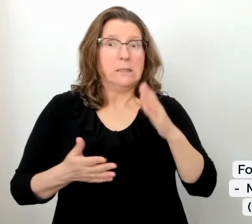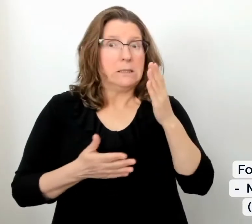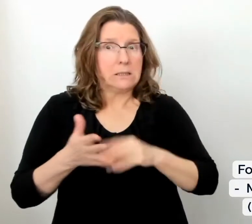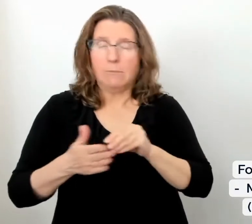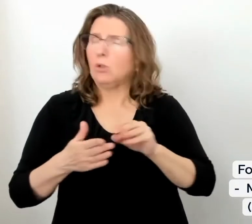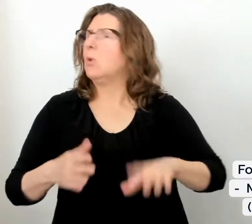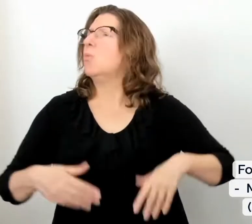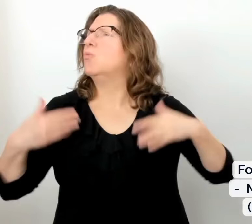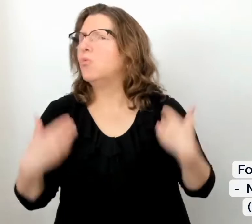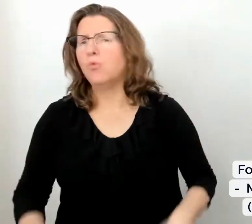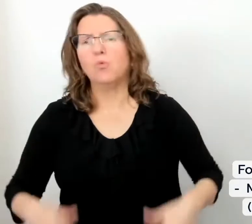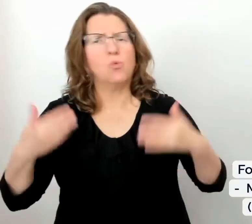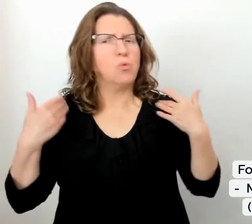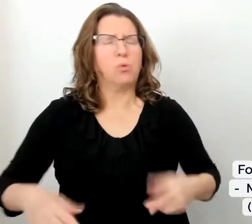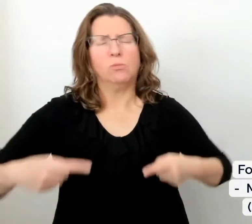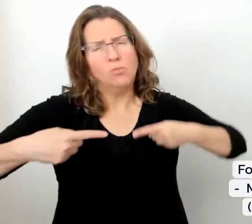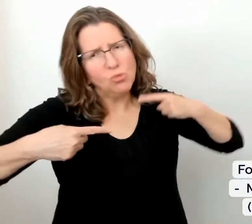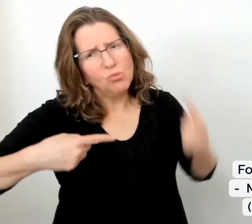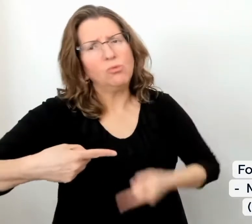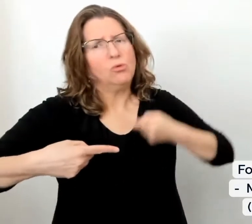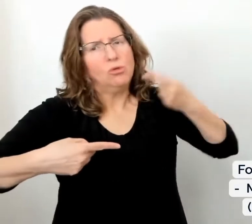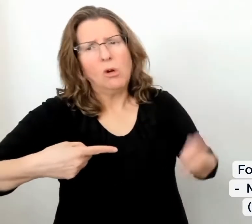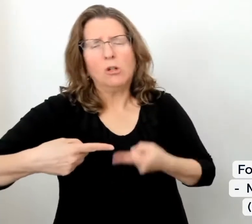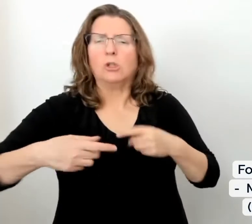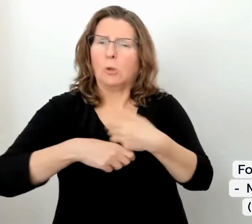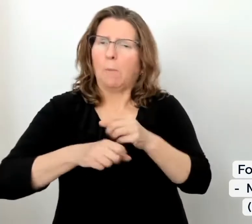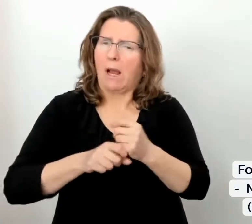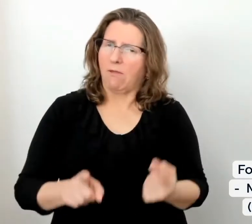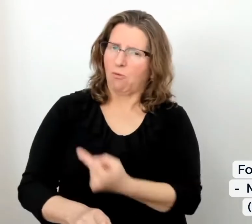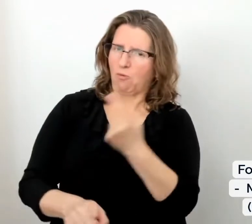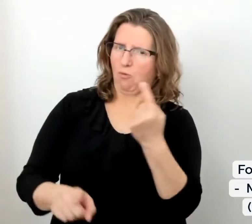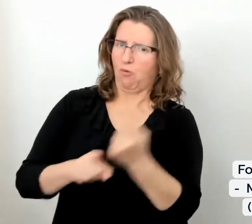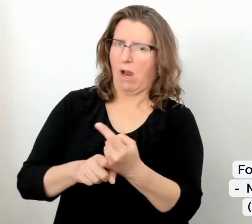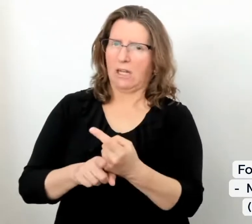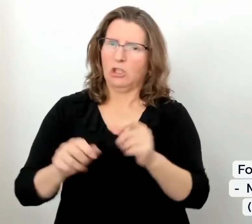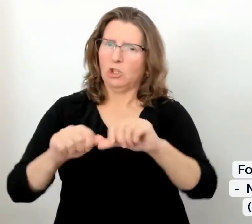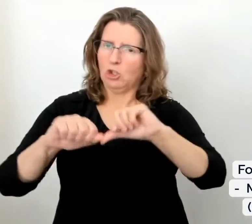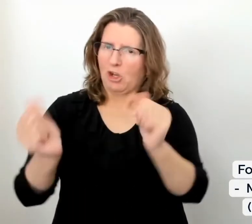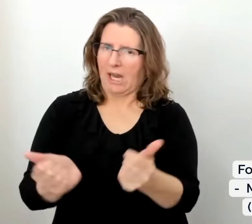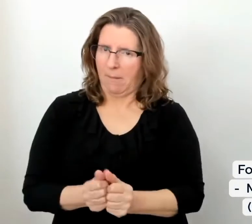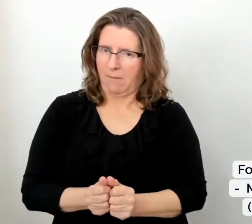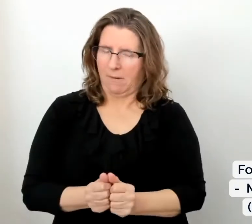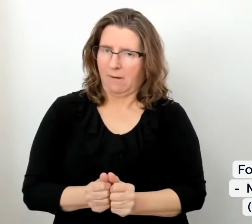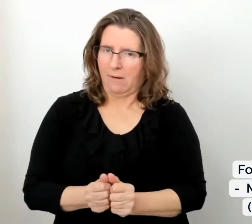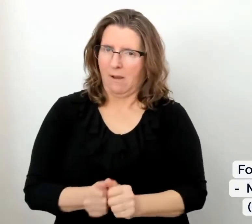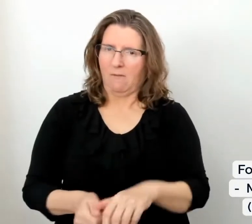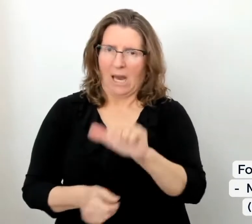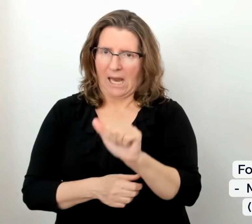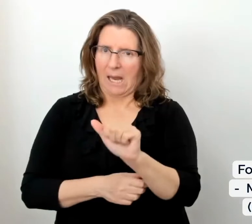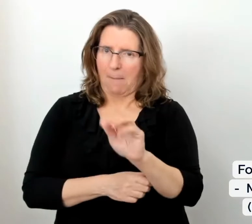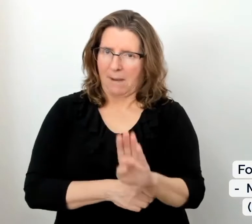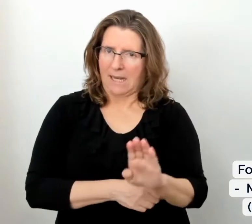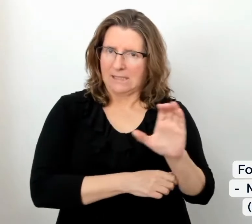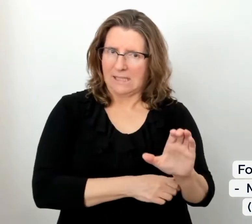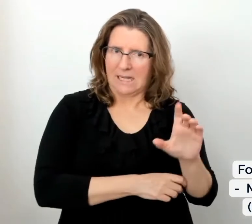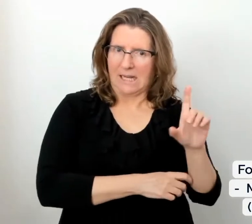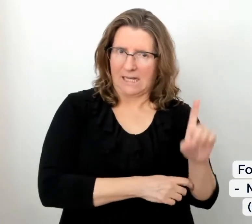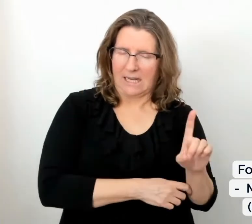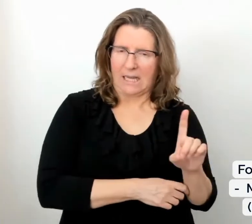And some students do truly struggle to legibly print the individual letters of the alphabet.